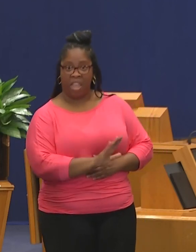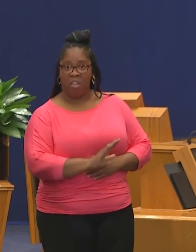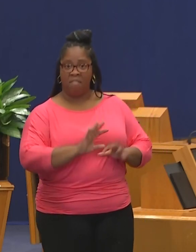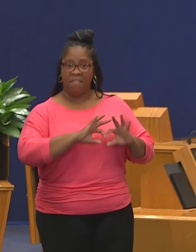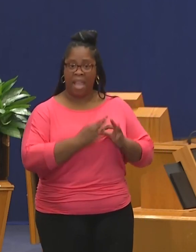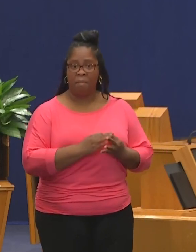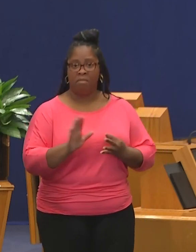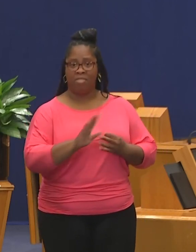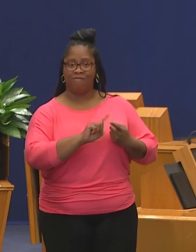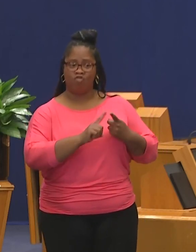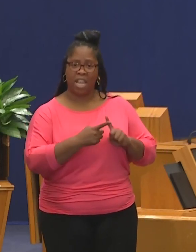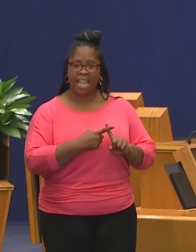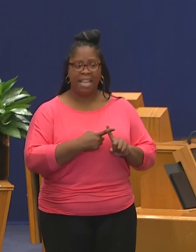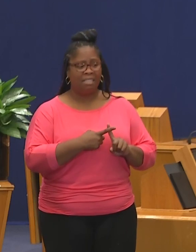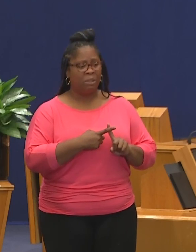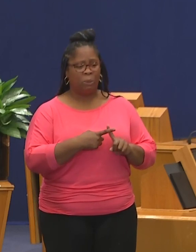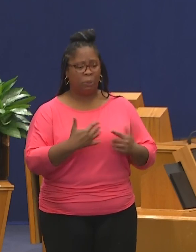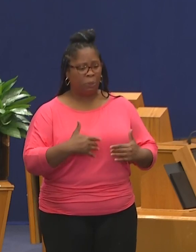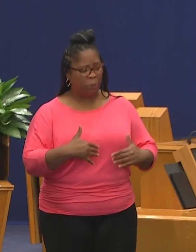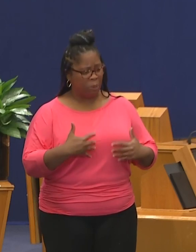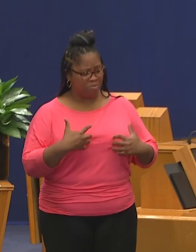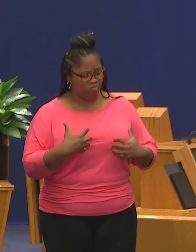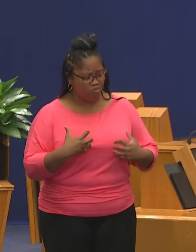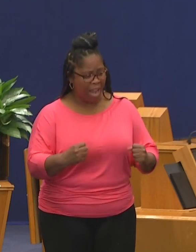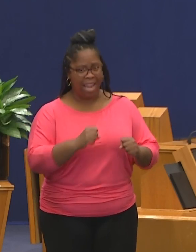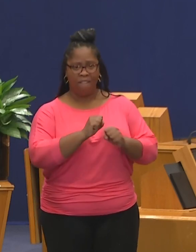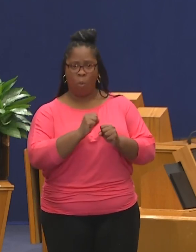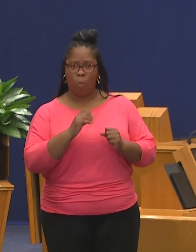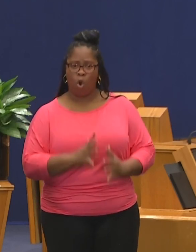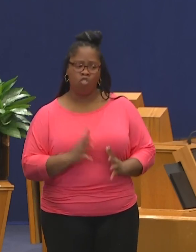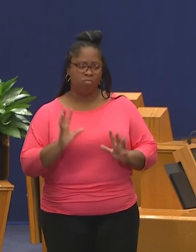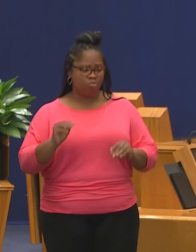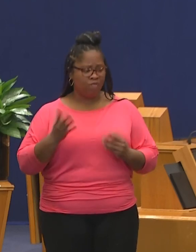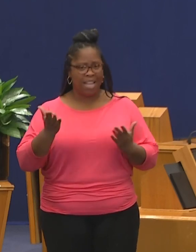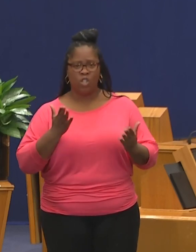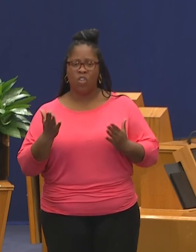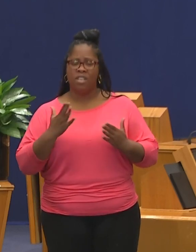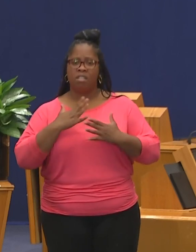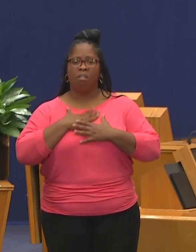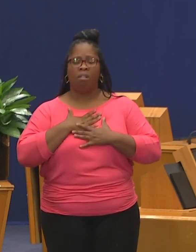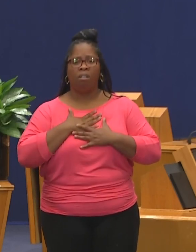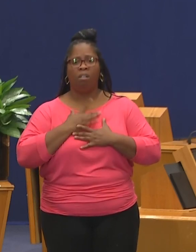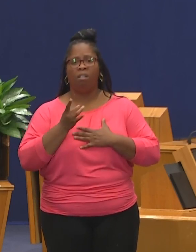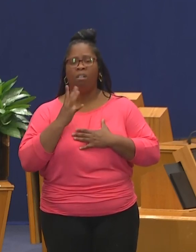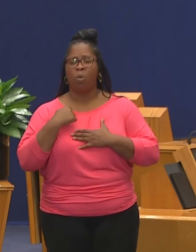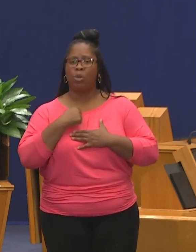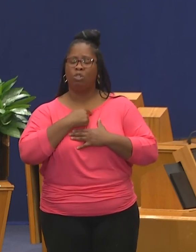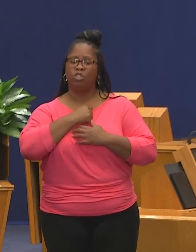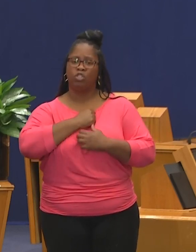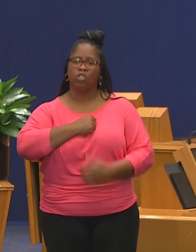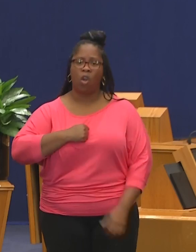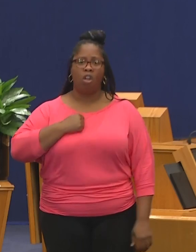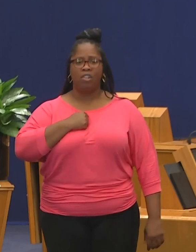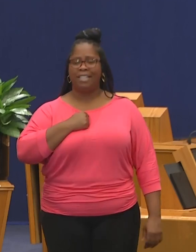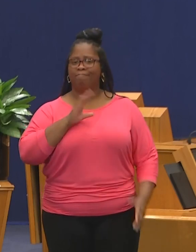AND, AGAIN, TO THE FAMILIES AND FRIENDS OF THESE BRAVE FRONTLINE